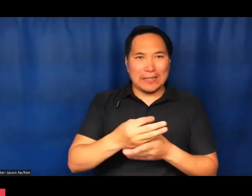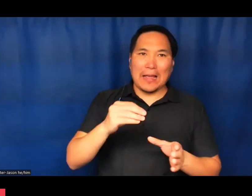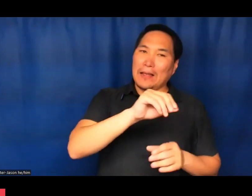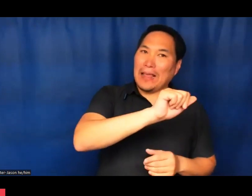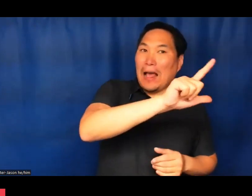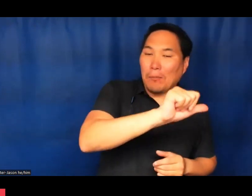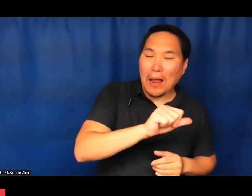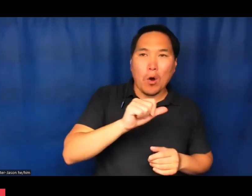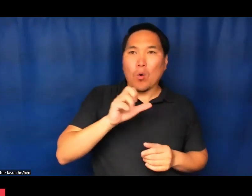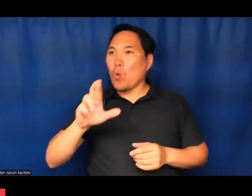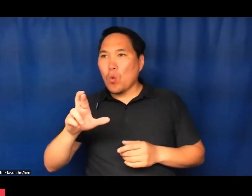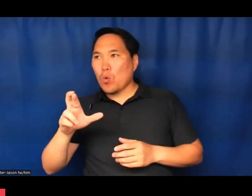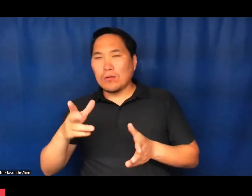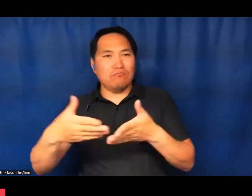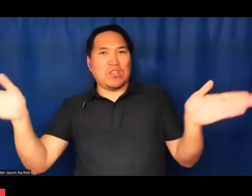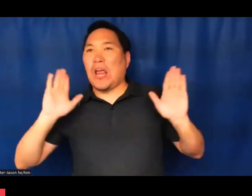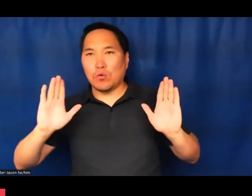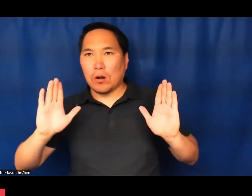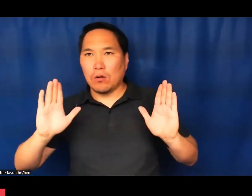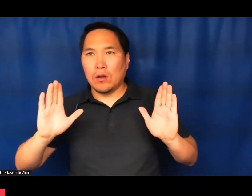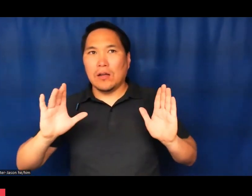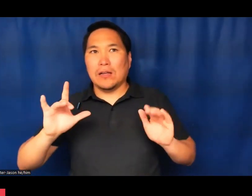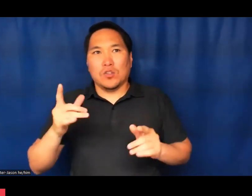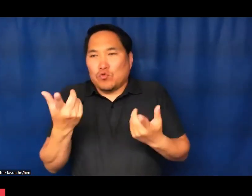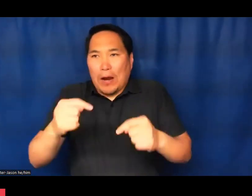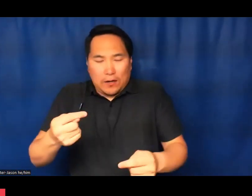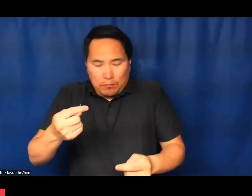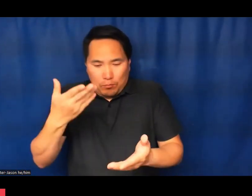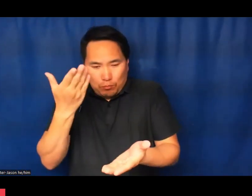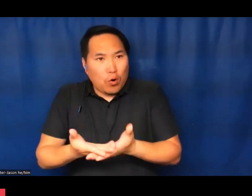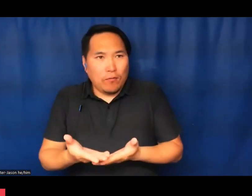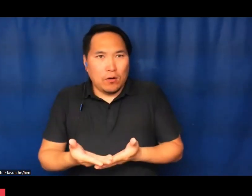Or something broader bringing to question even the validity of a broader framework around